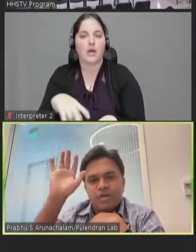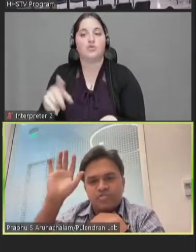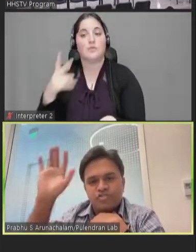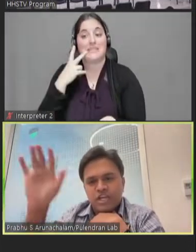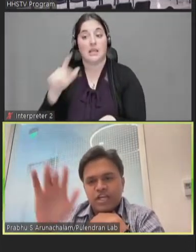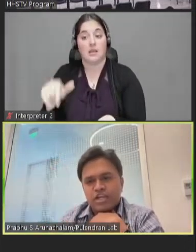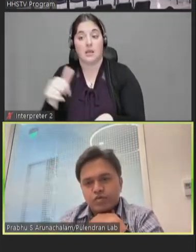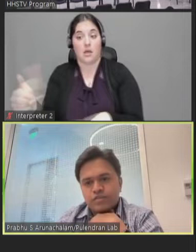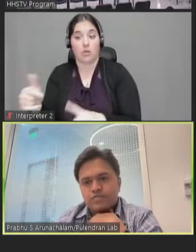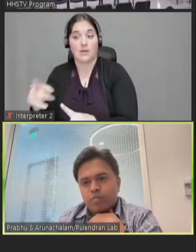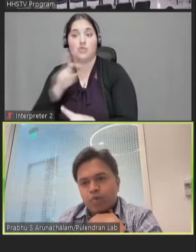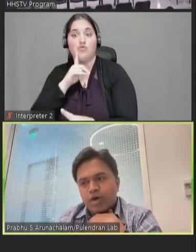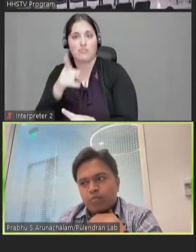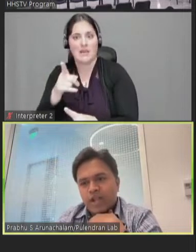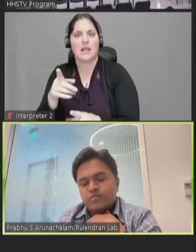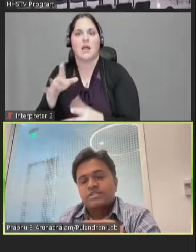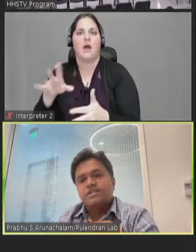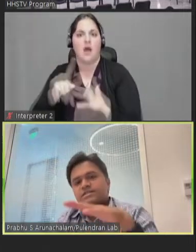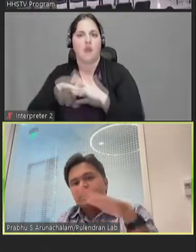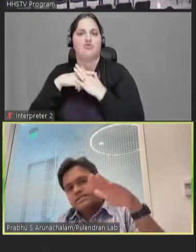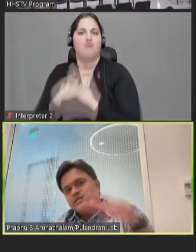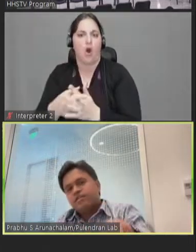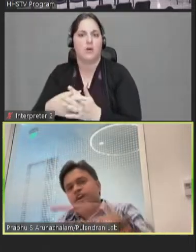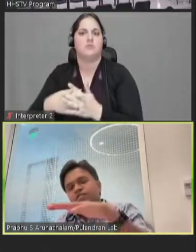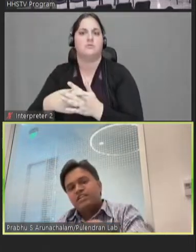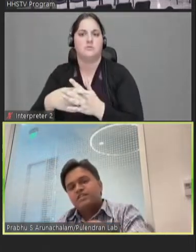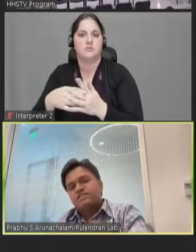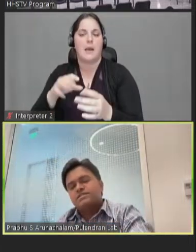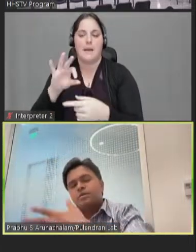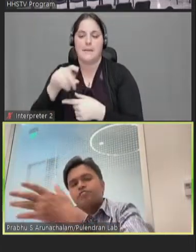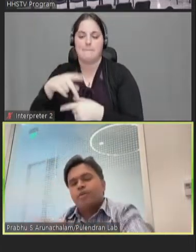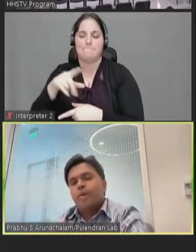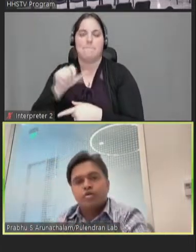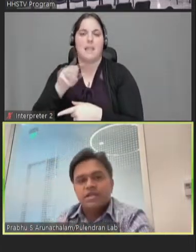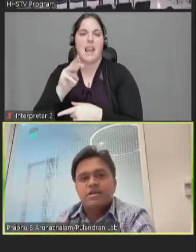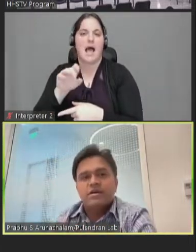it really induces bone marrow plasma cells that survive in the system for about a year